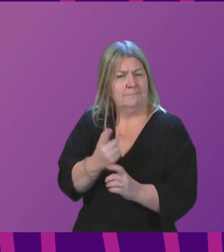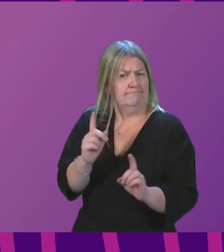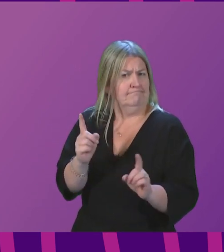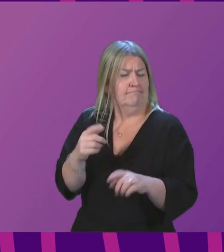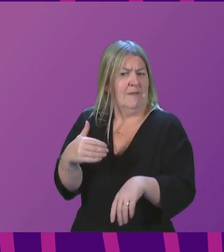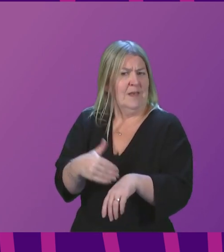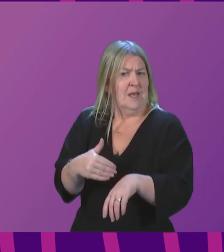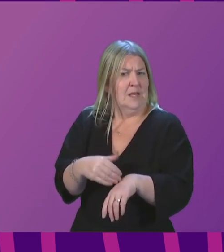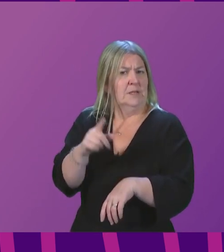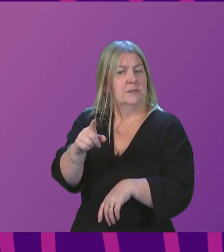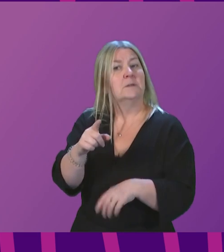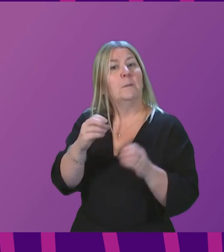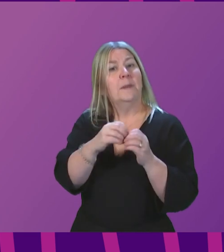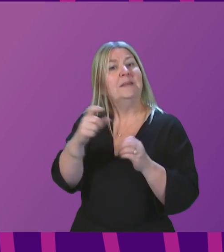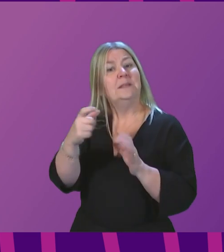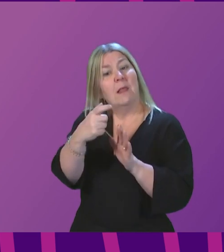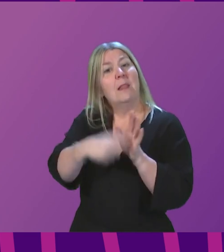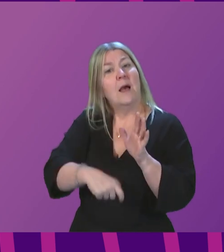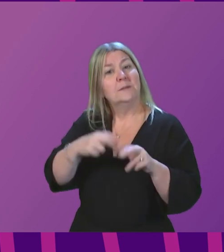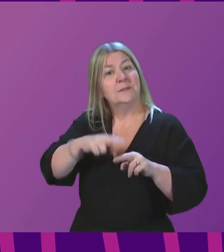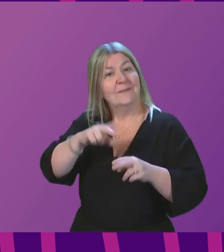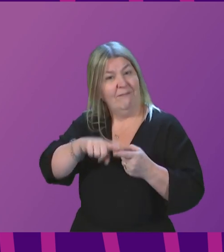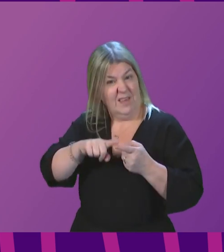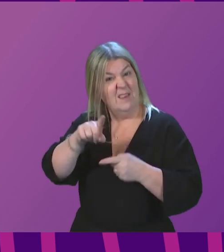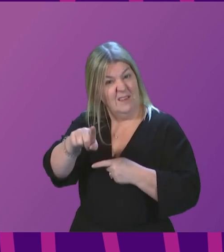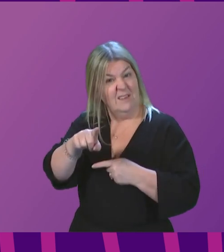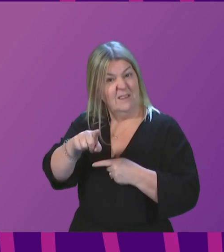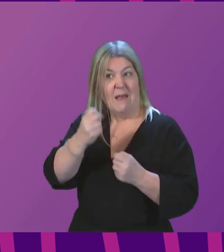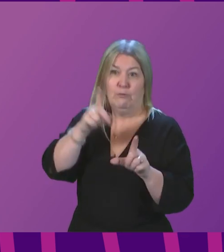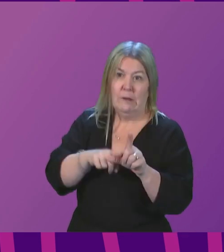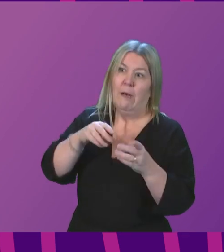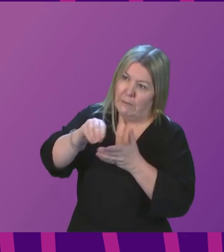that the BBC licence fee will be cut after the current funding deal ends in 2027?